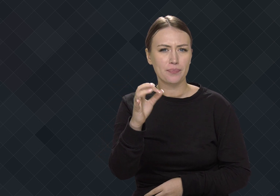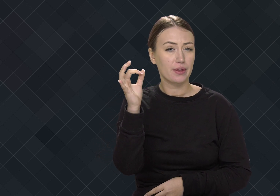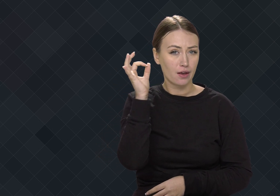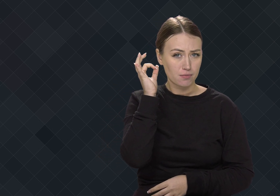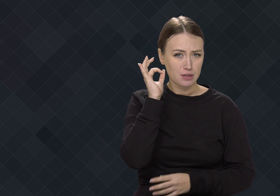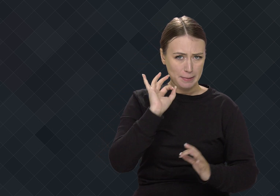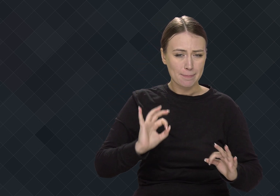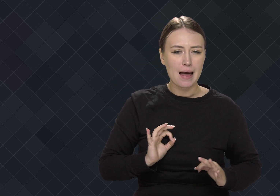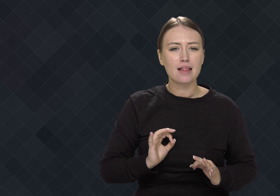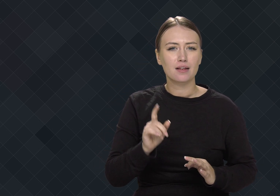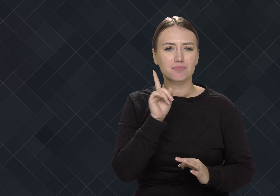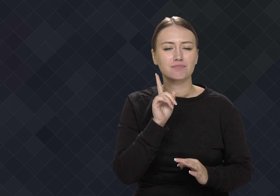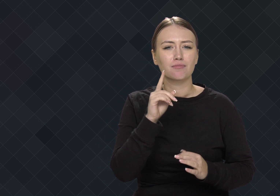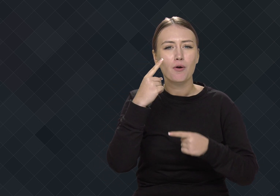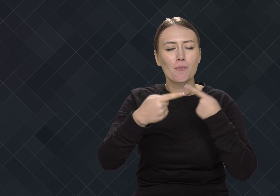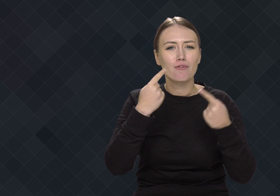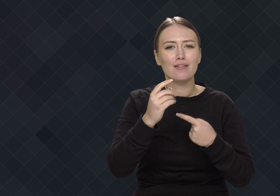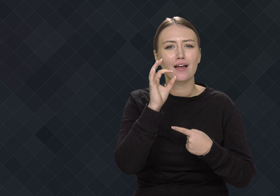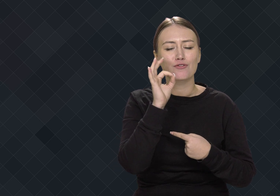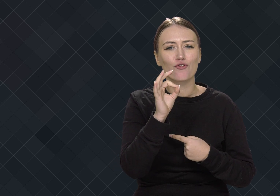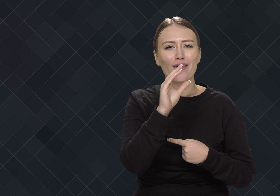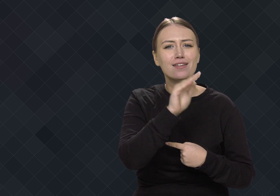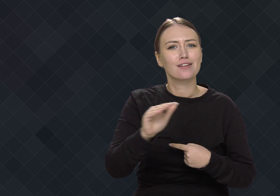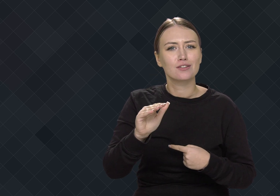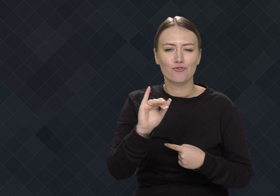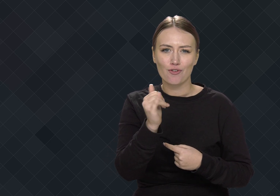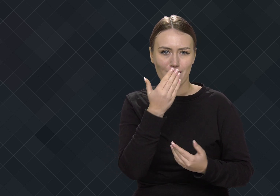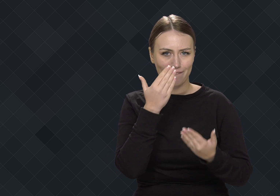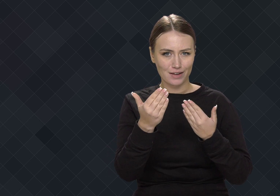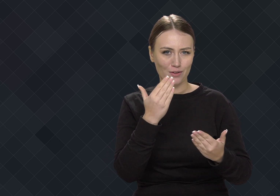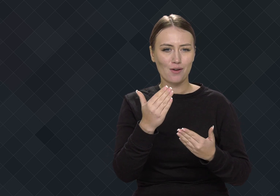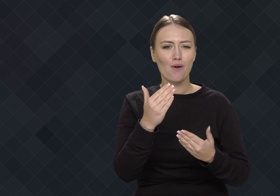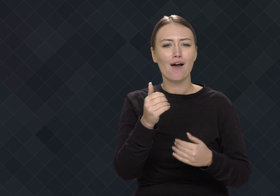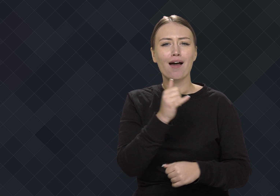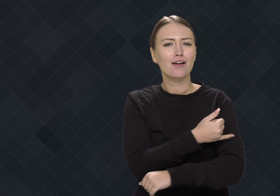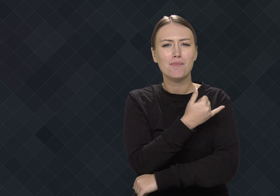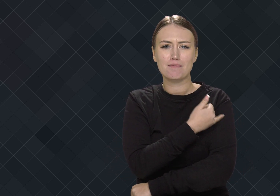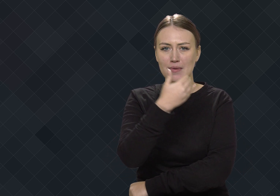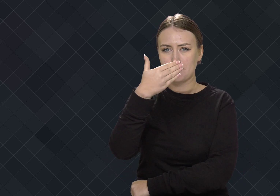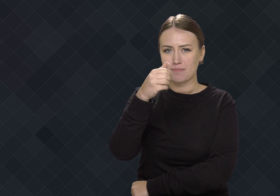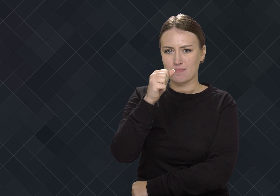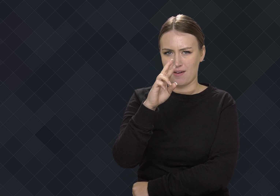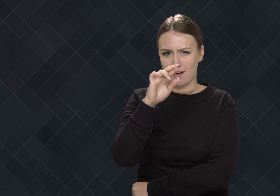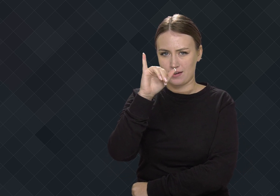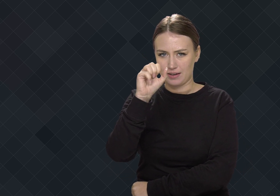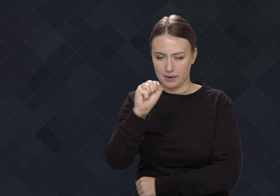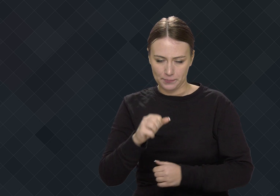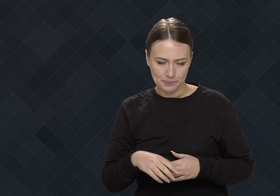where a woman named Maria talks about her childhood: